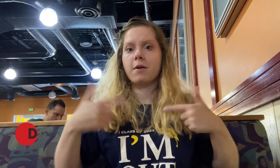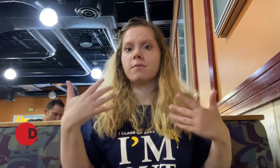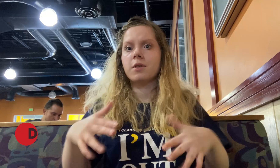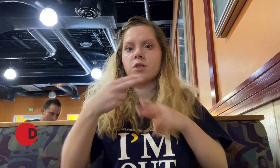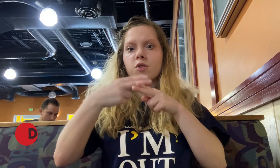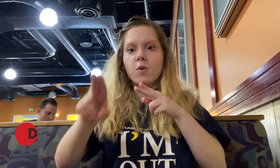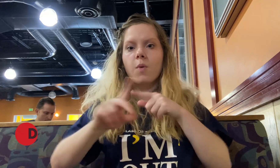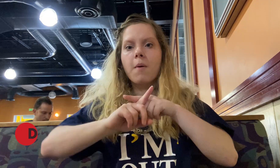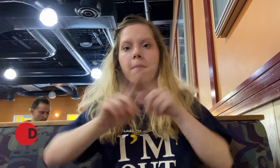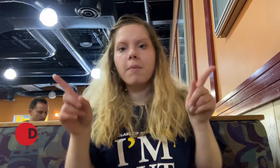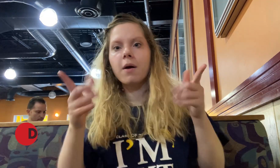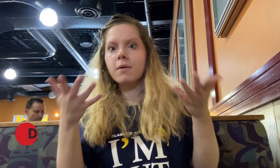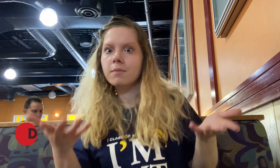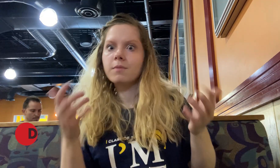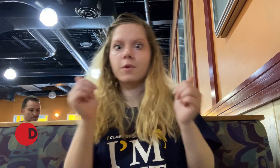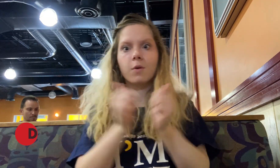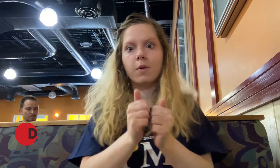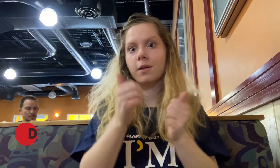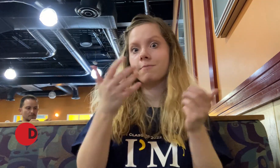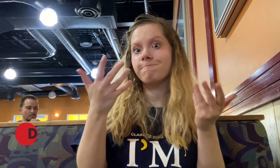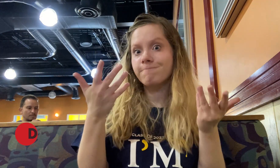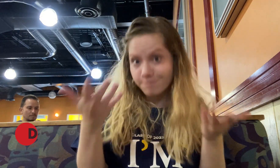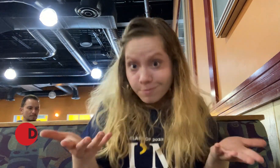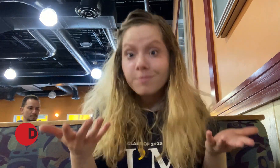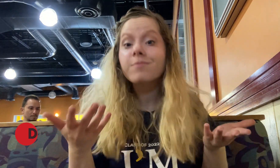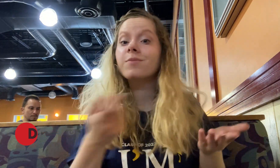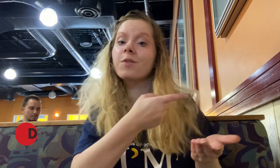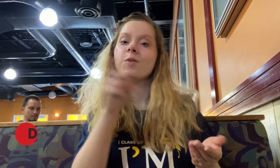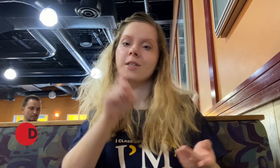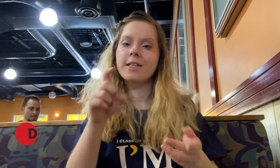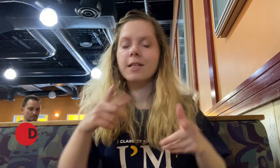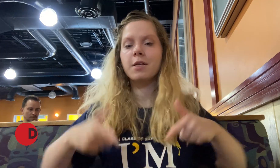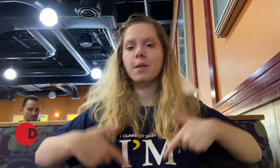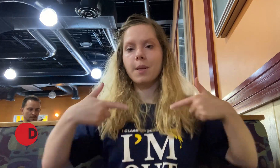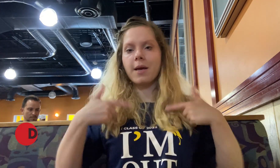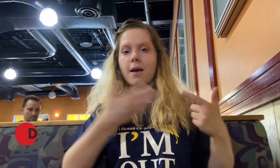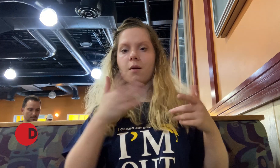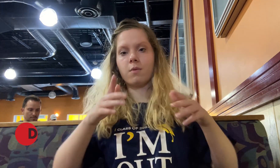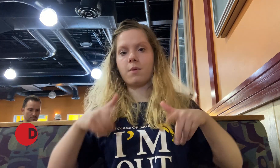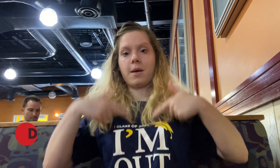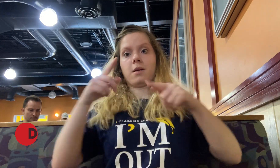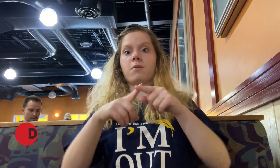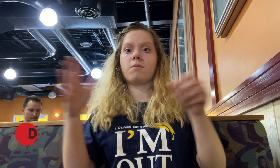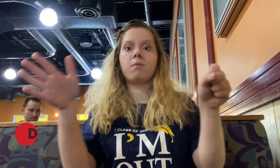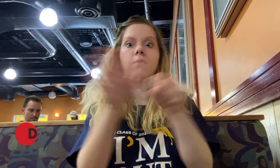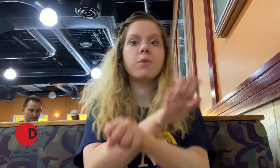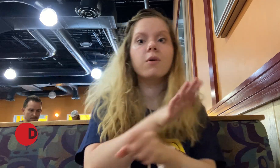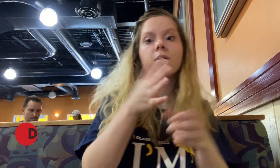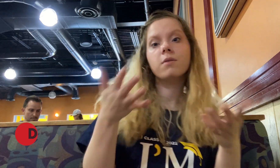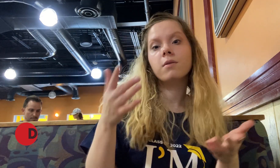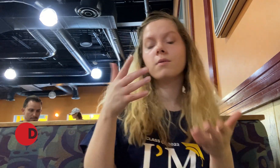Our lives are so short but we need to live our lives to the max.